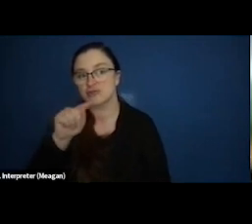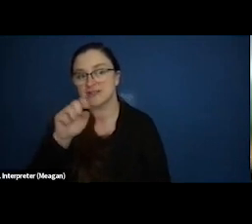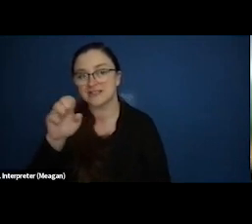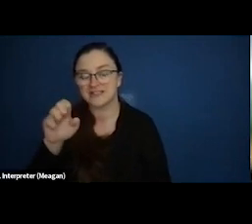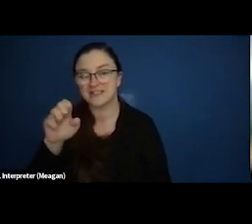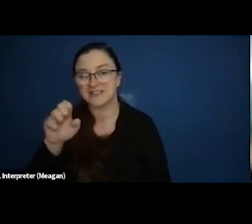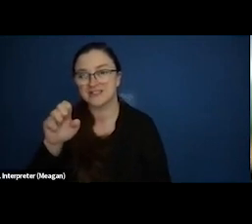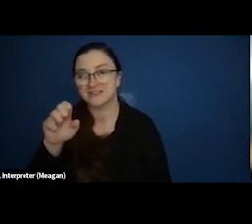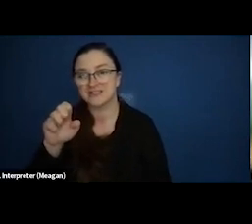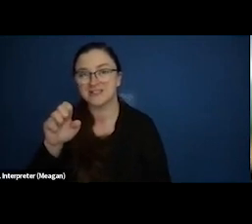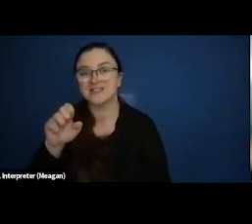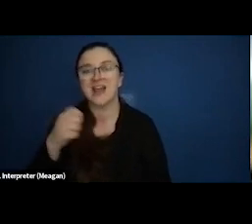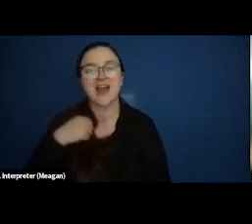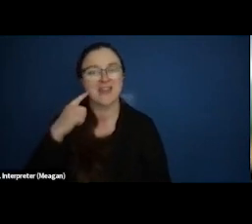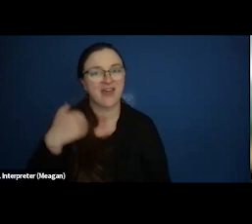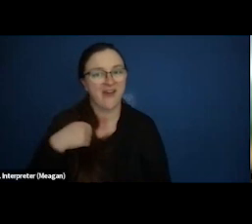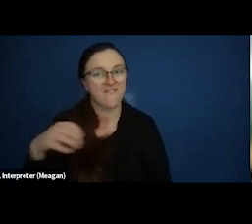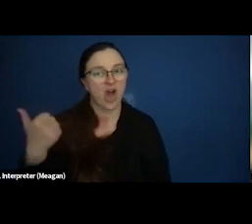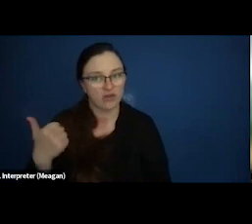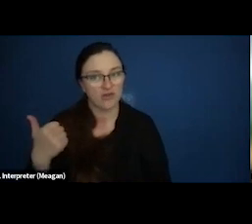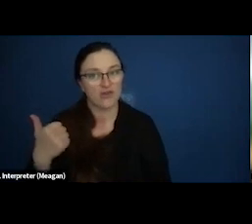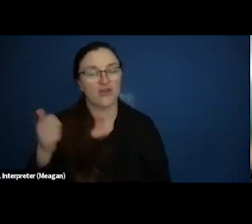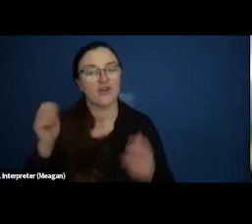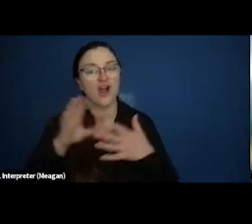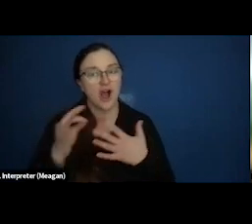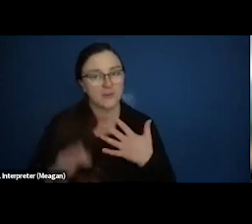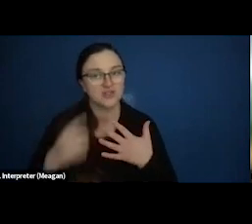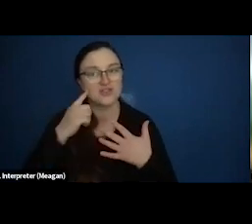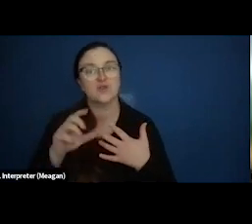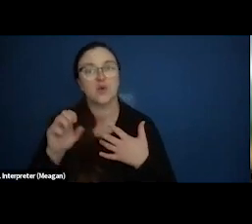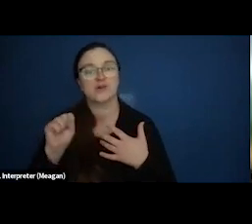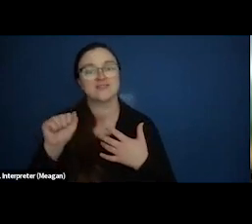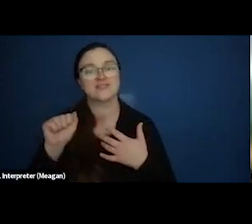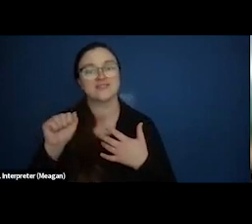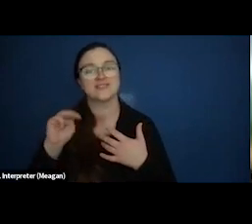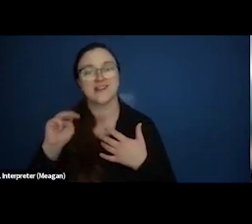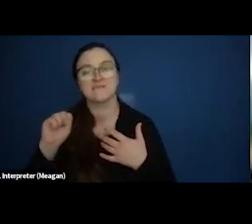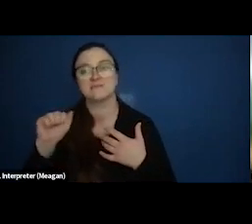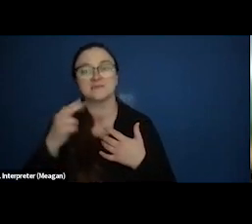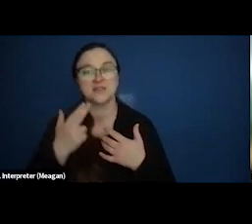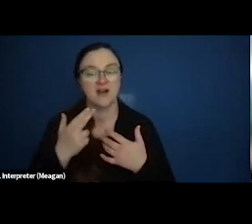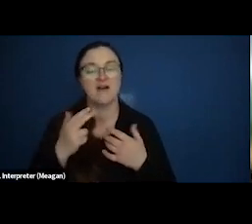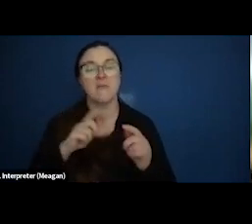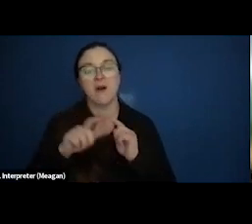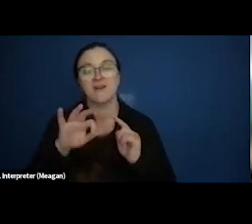for different SAMHSA Homeless Housing Resource Center TA. But if you select that one, then our partners